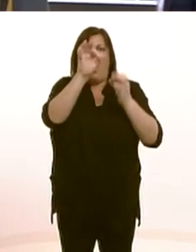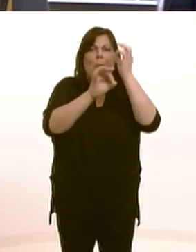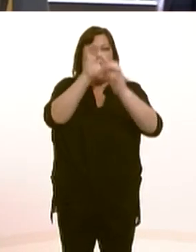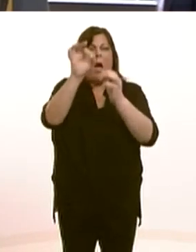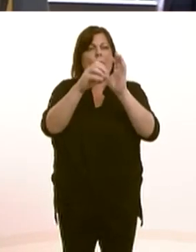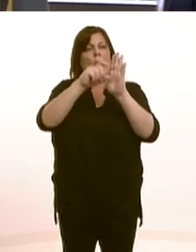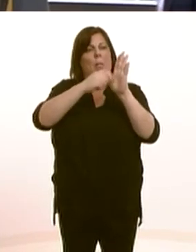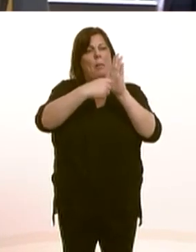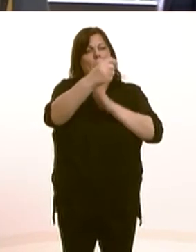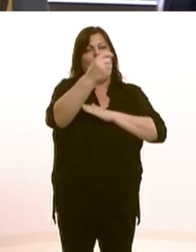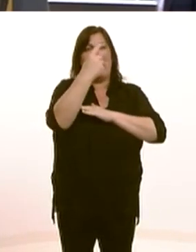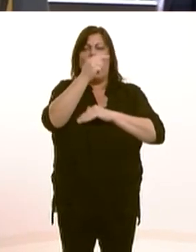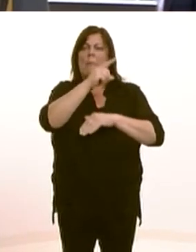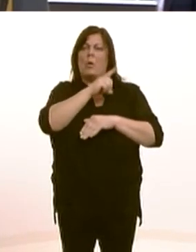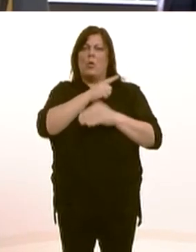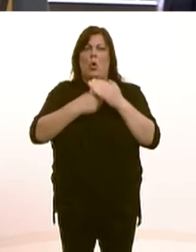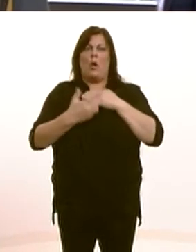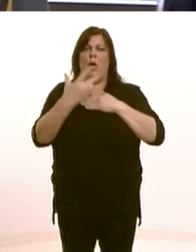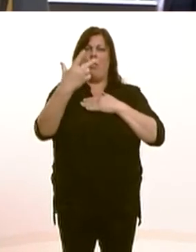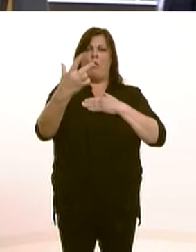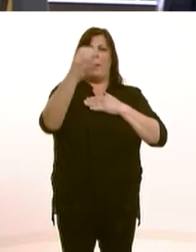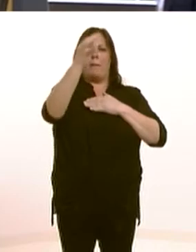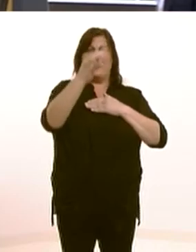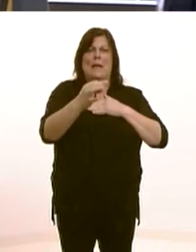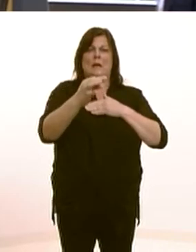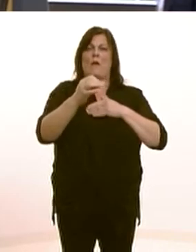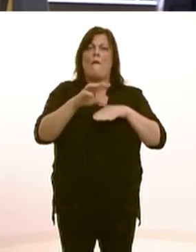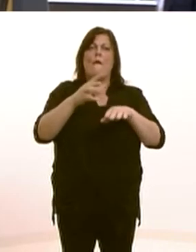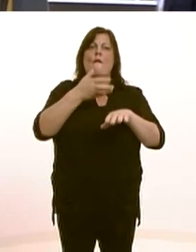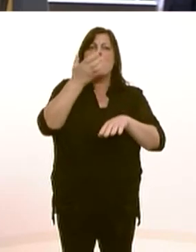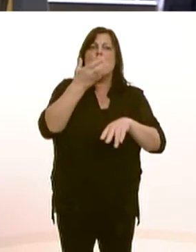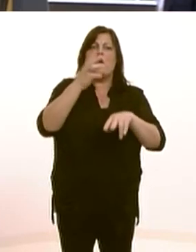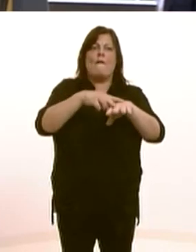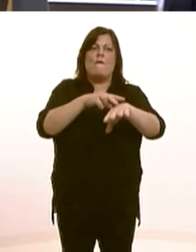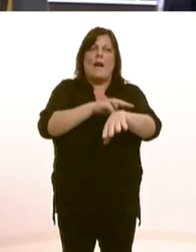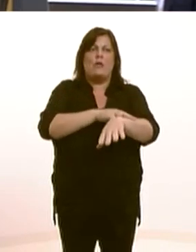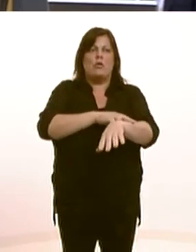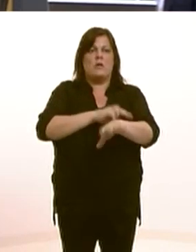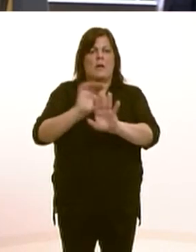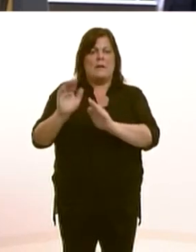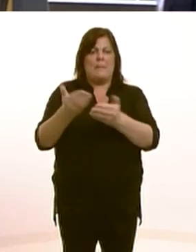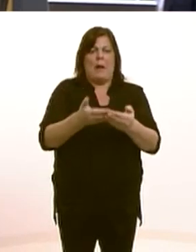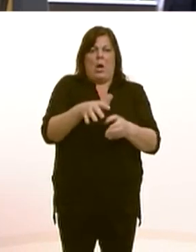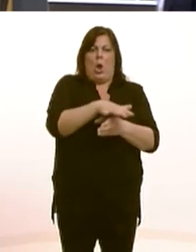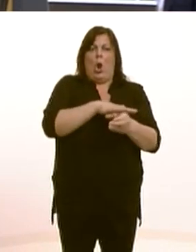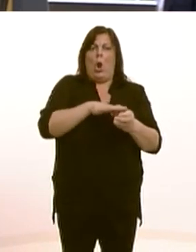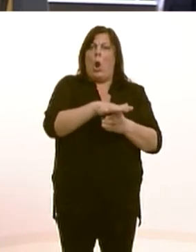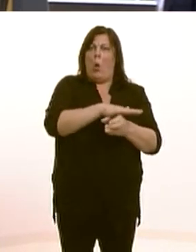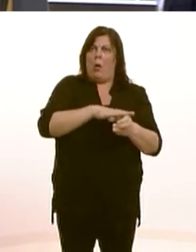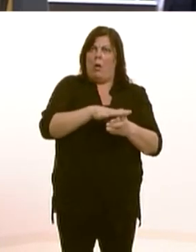Only 3 per cent of fruit and vegetables is locally sourced, with a massive trade deficit